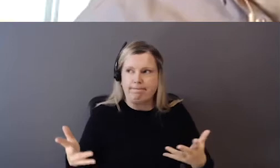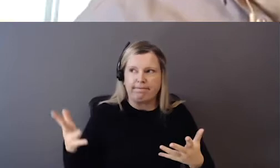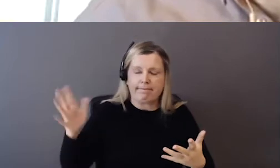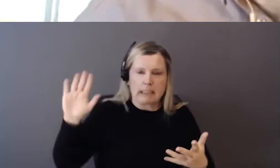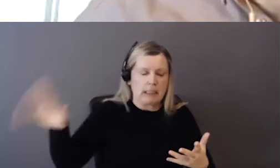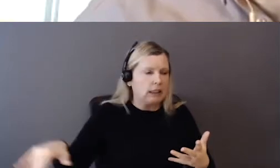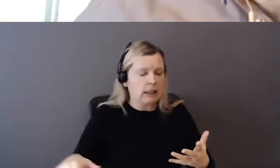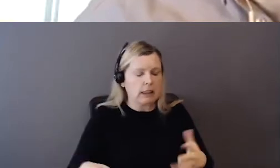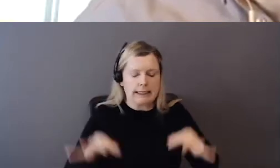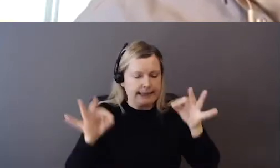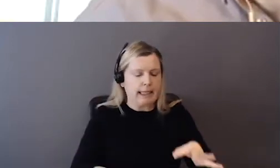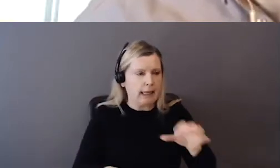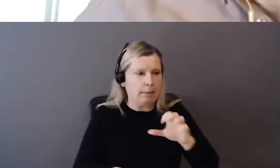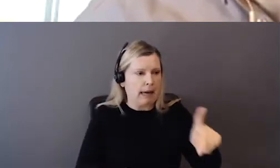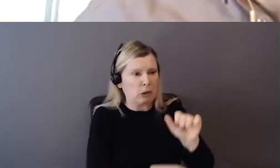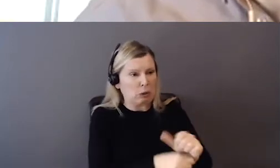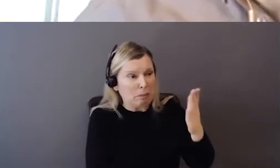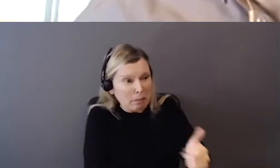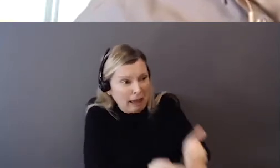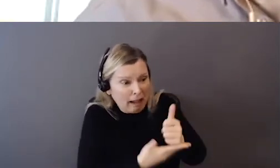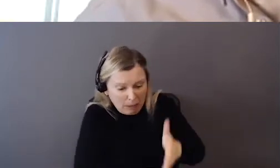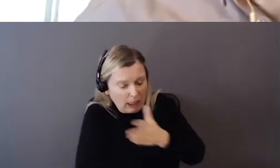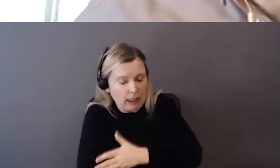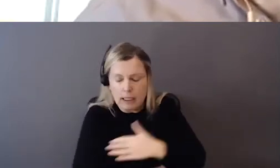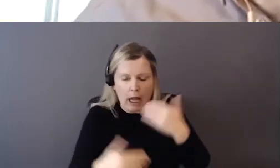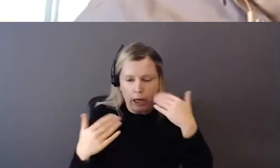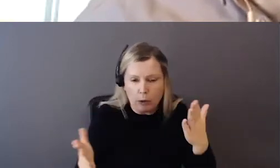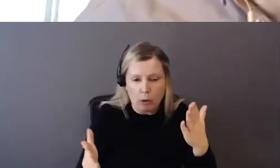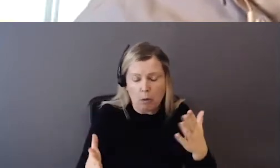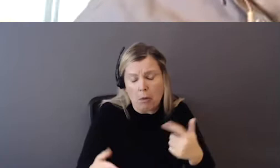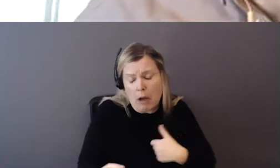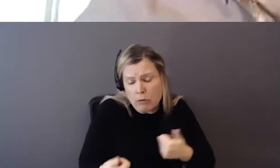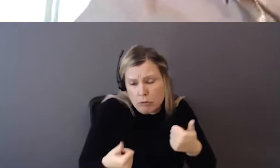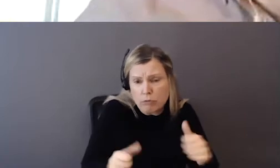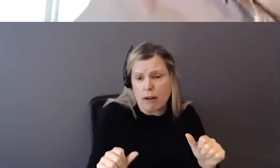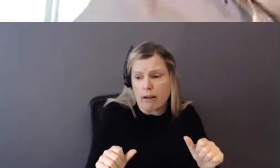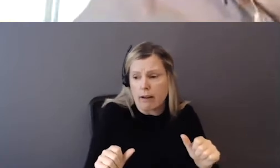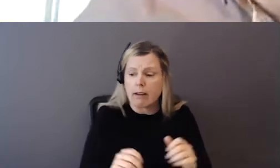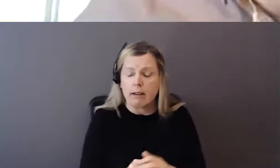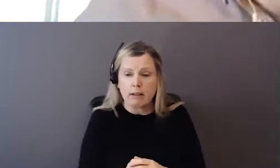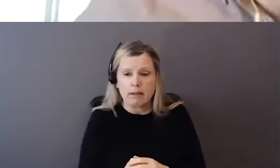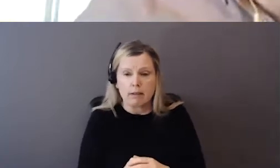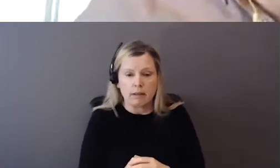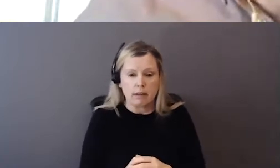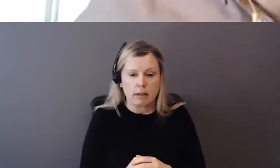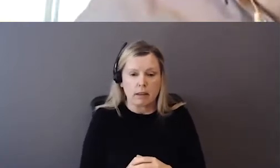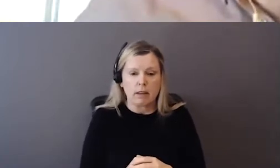back to work would actually be what I needed. And then I was. So, I did go back to work, and